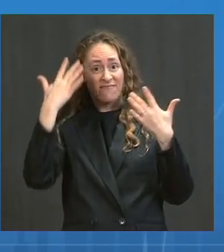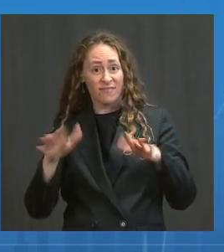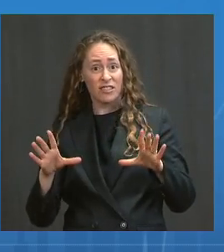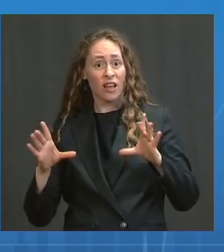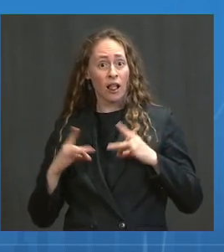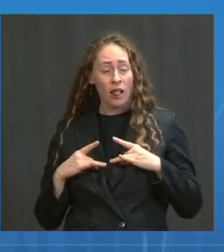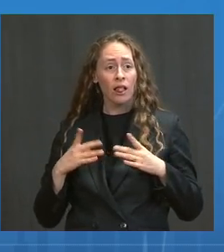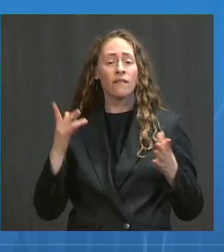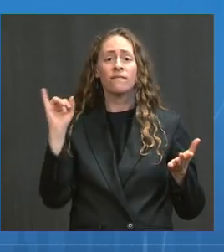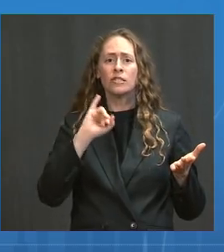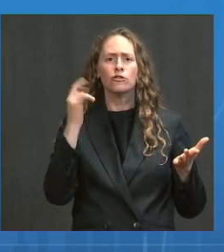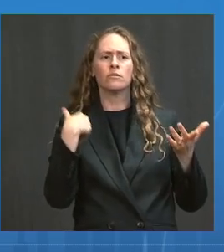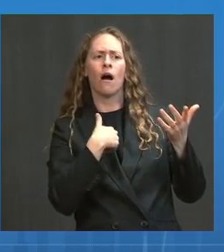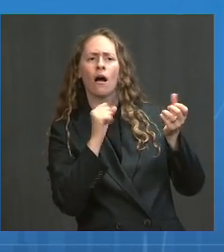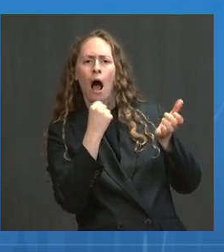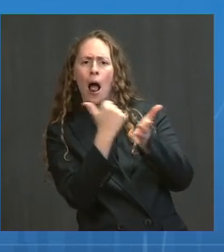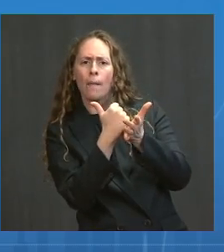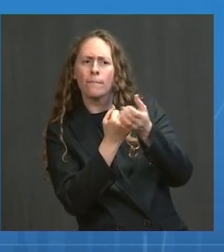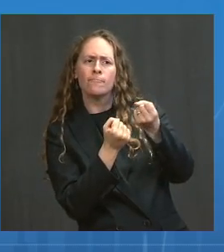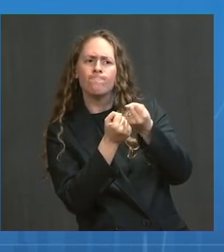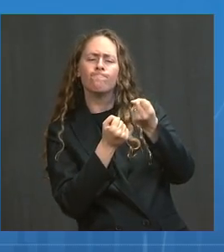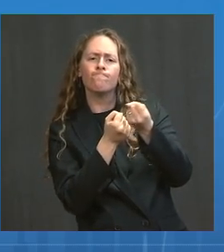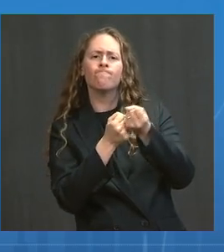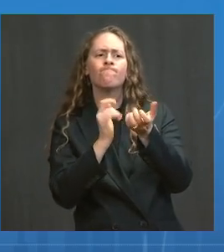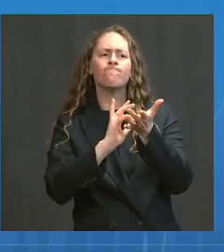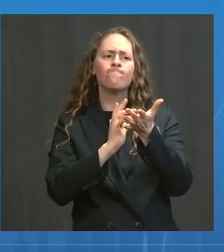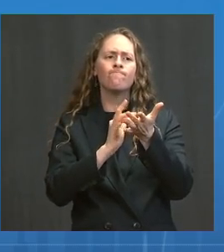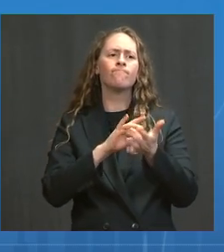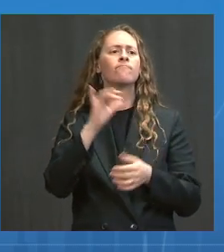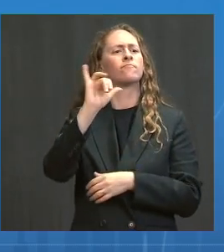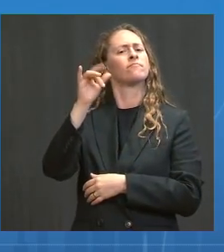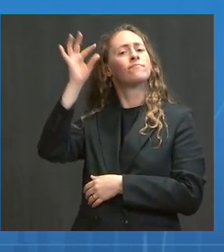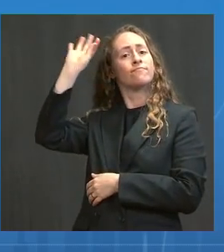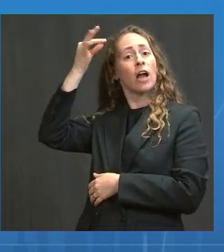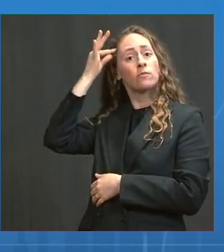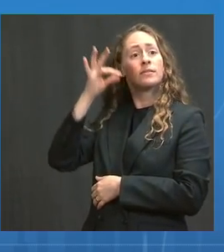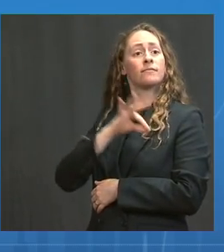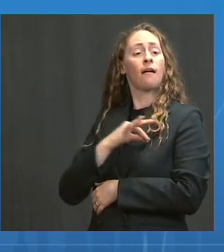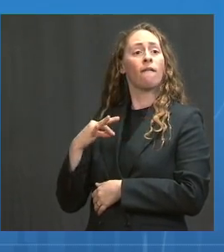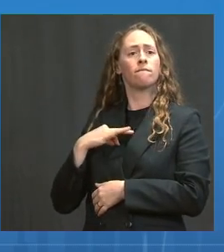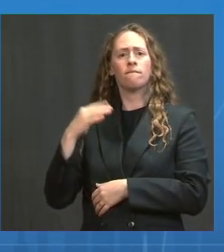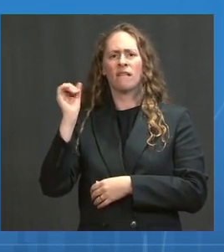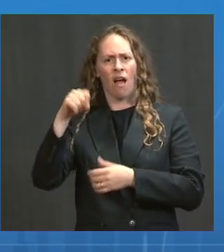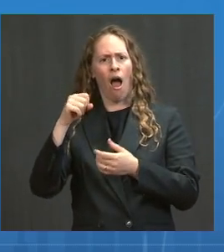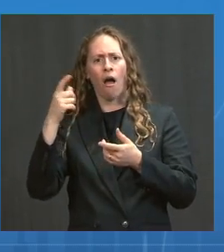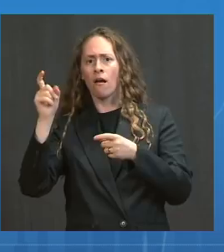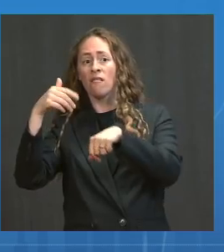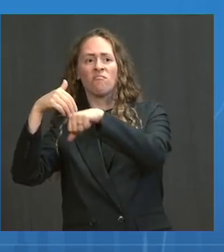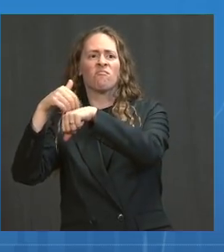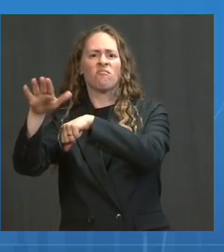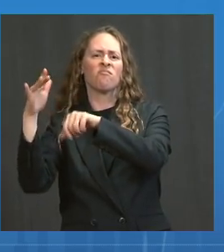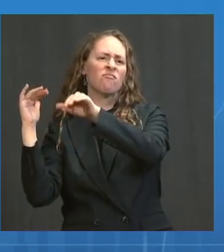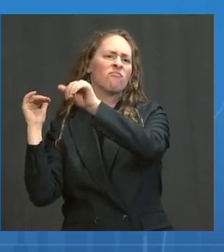Three, deploy federal personnel where needed and where requested to address gaps and augment